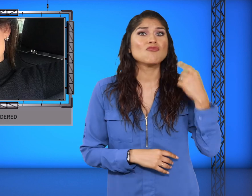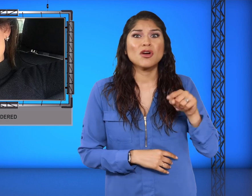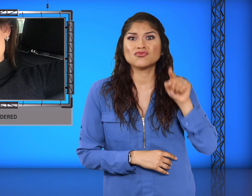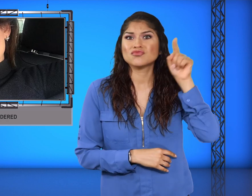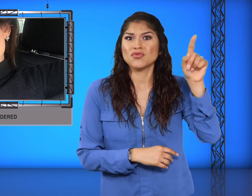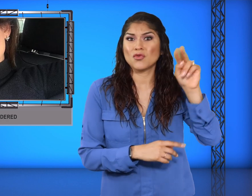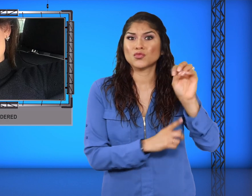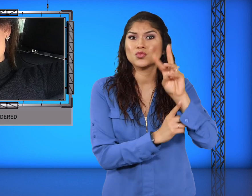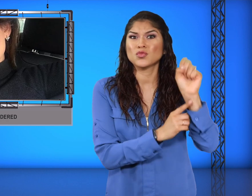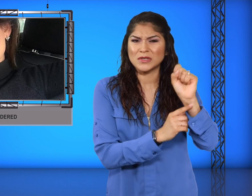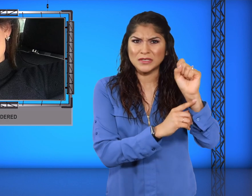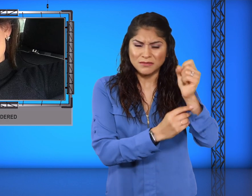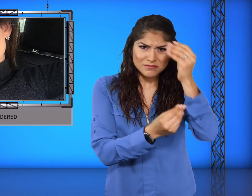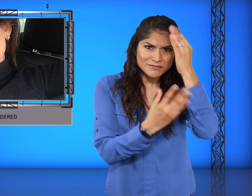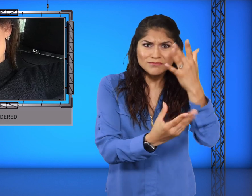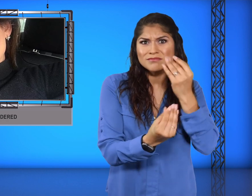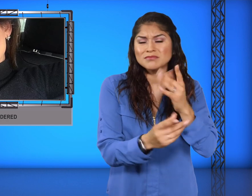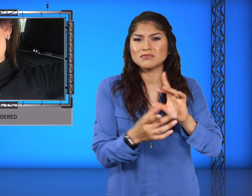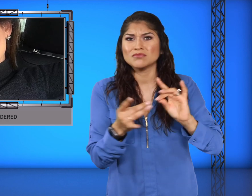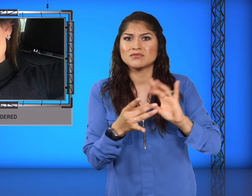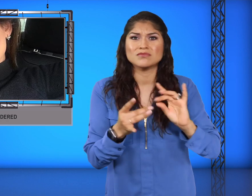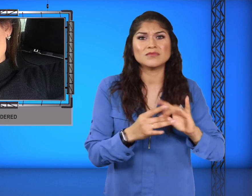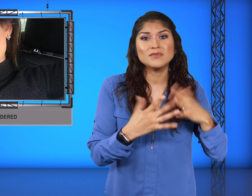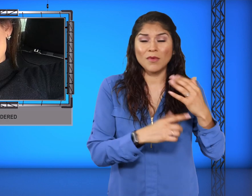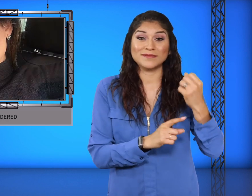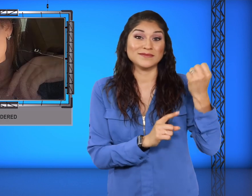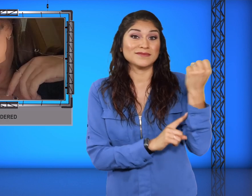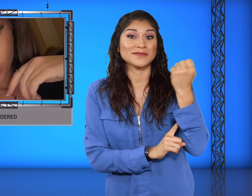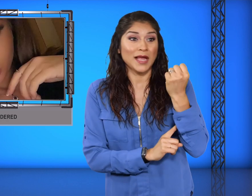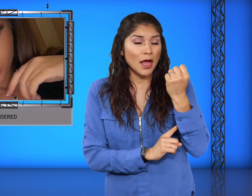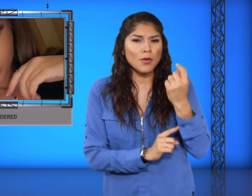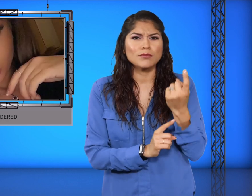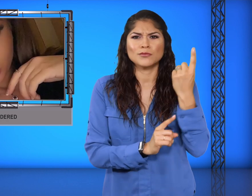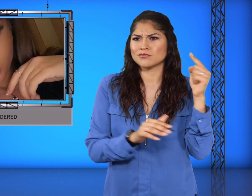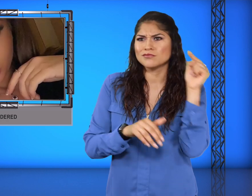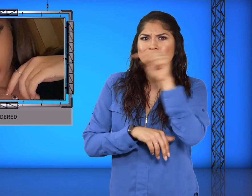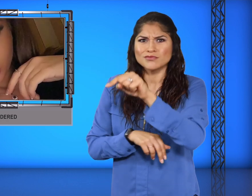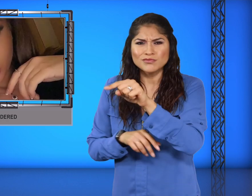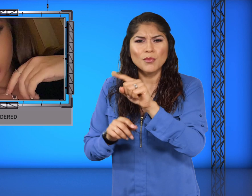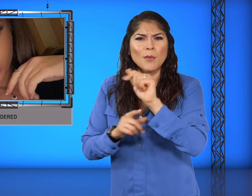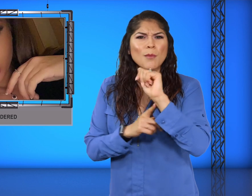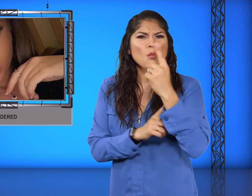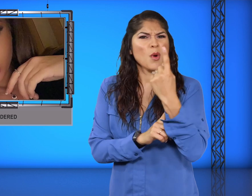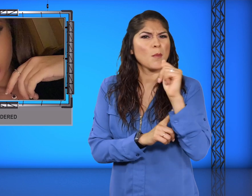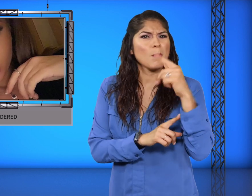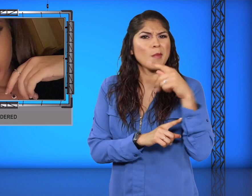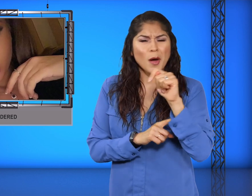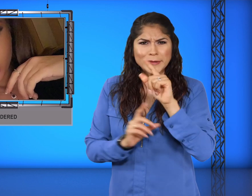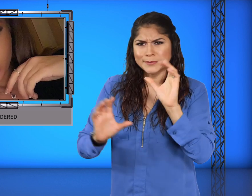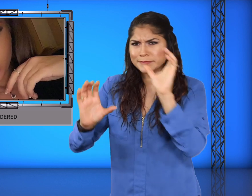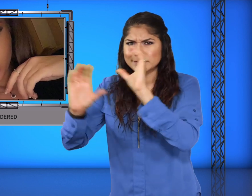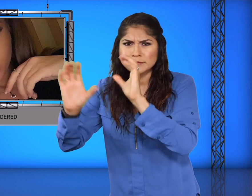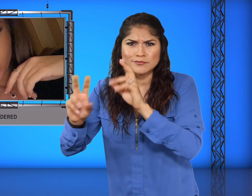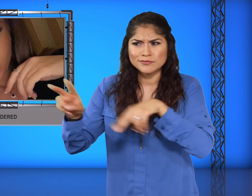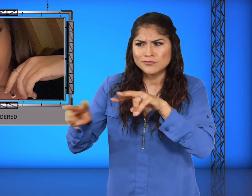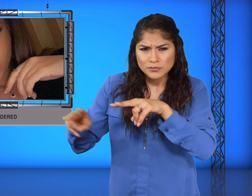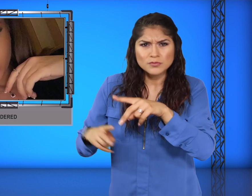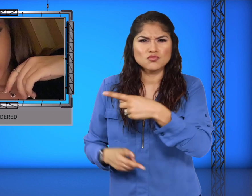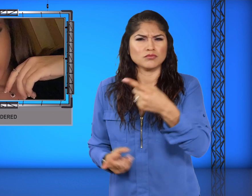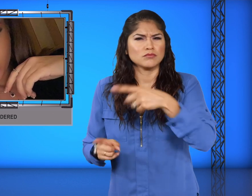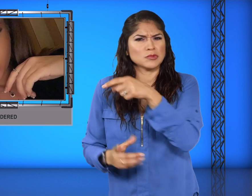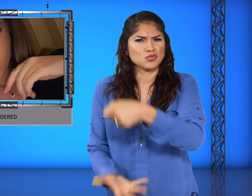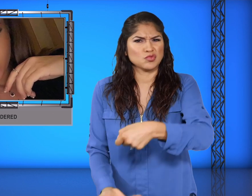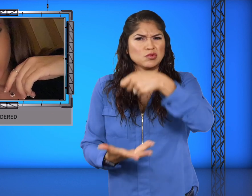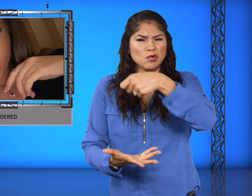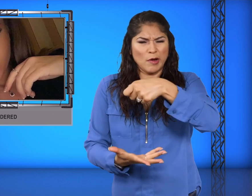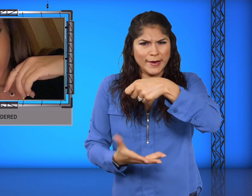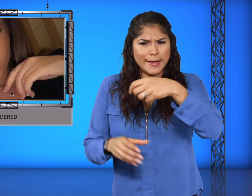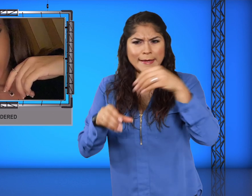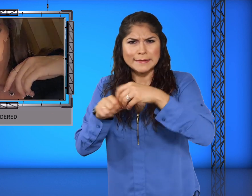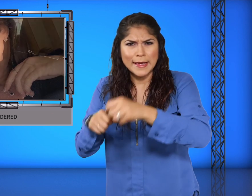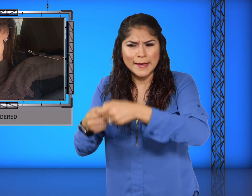Multiple Russian news outlets report Semochkina's body was found in an apartment Saturday stuffed